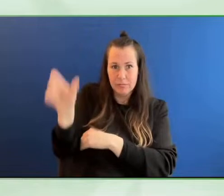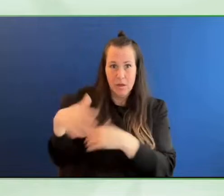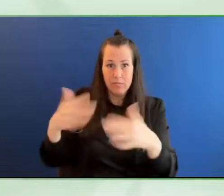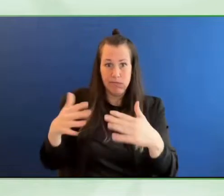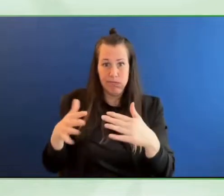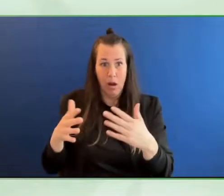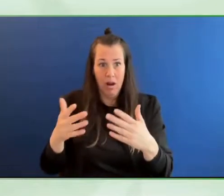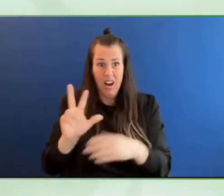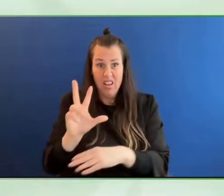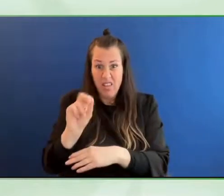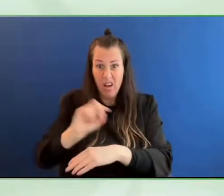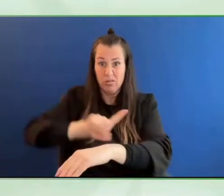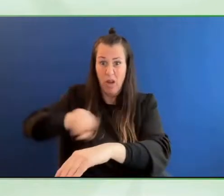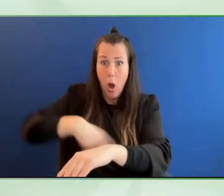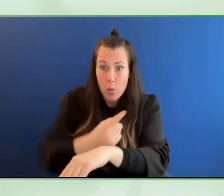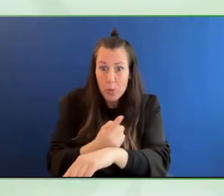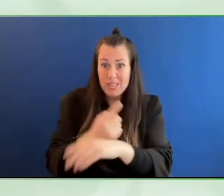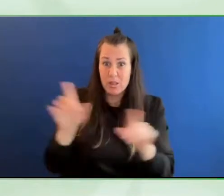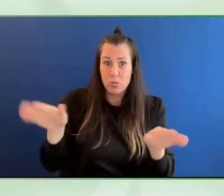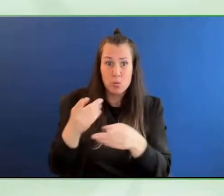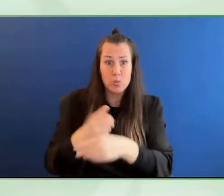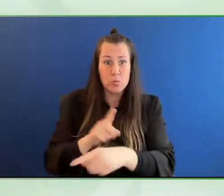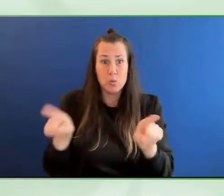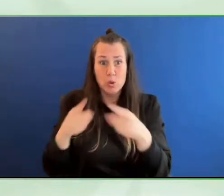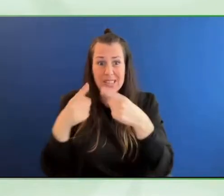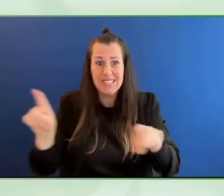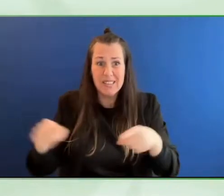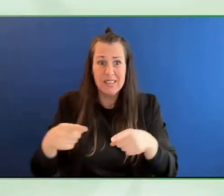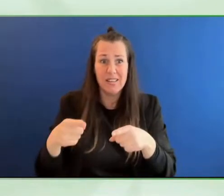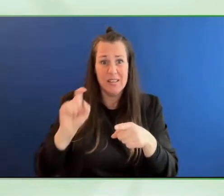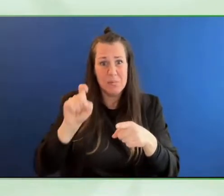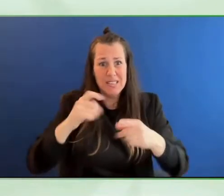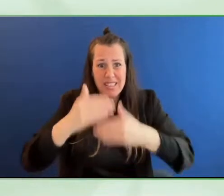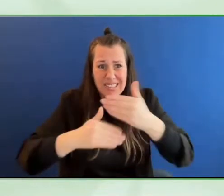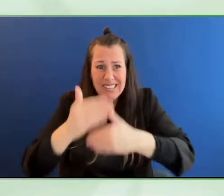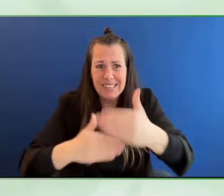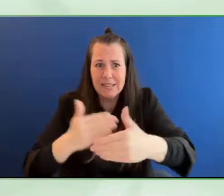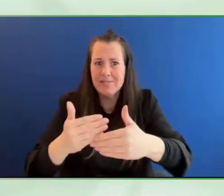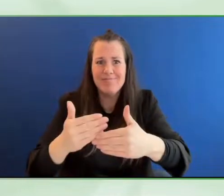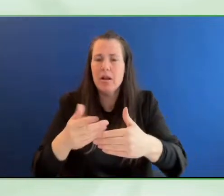become the art, it becomes the artists tool.